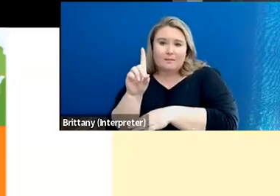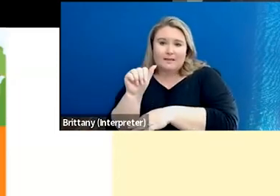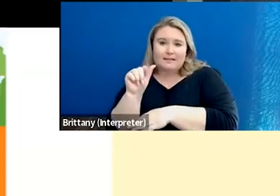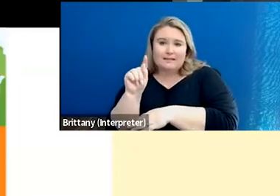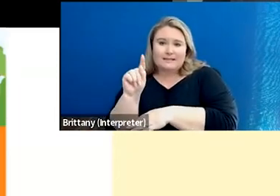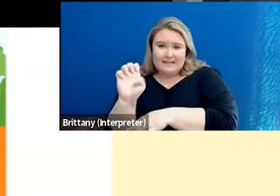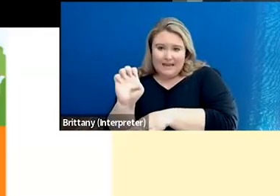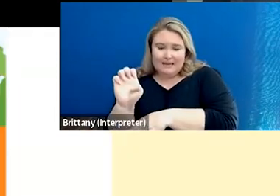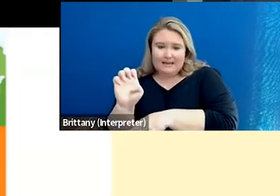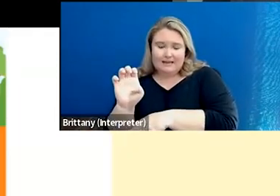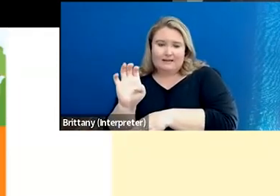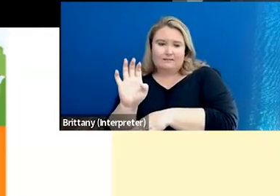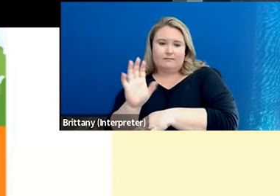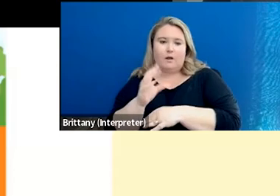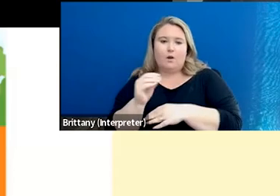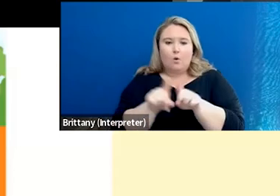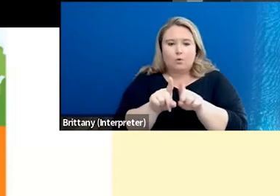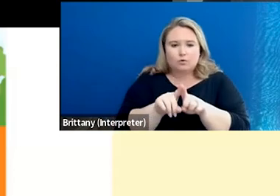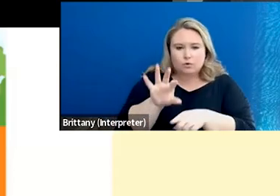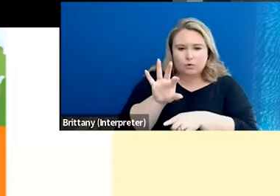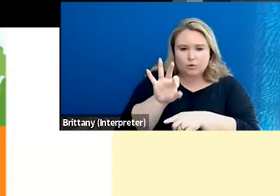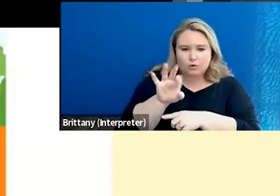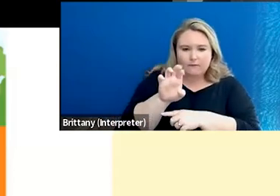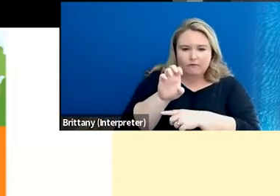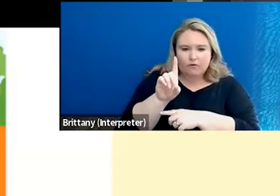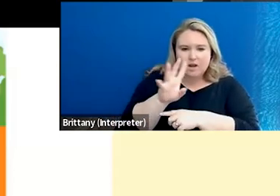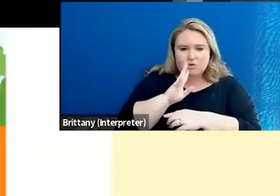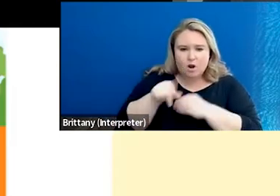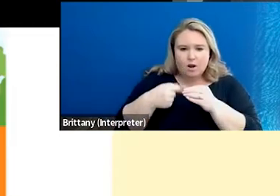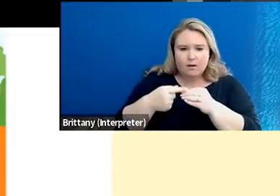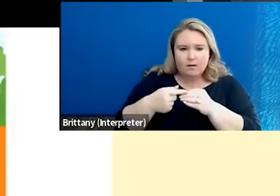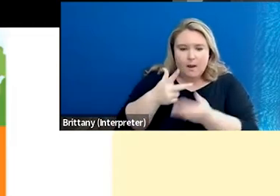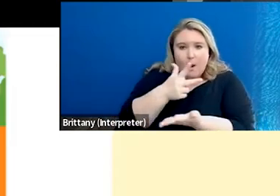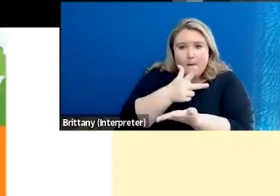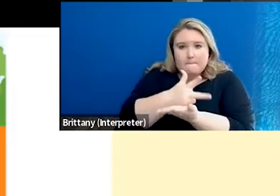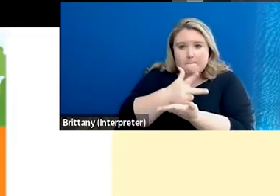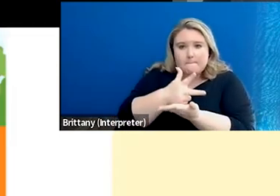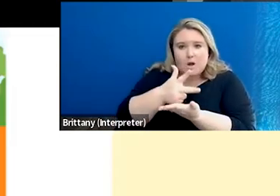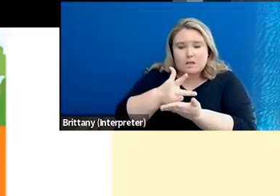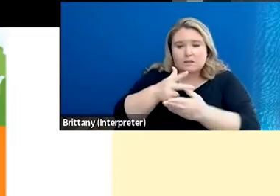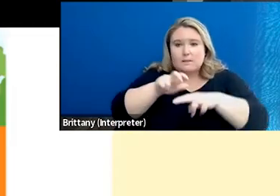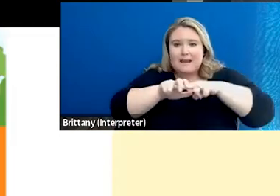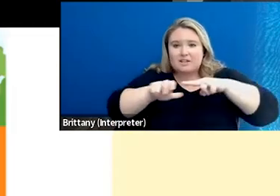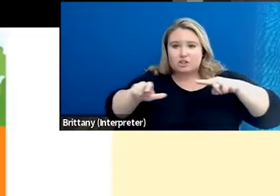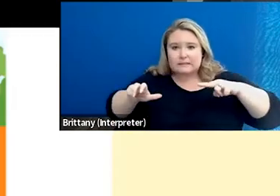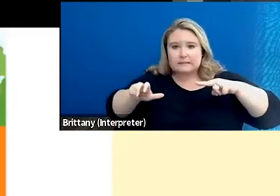And there was a question also from Fred about bus benches that need to be covered and have cut-outs for people in chairs to roll into.